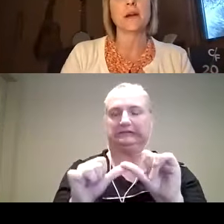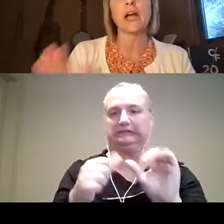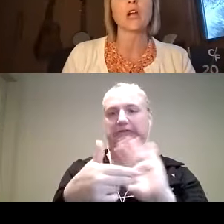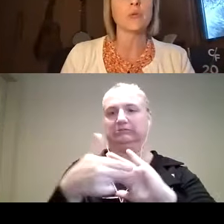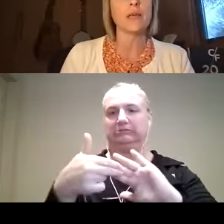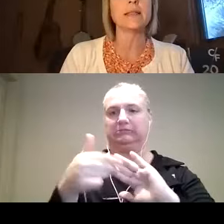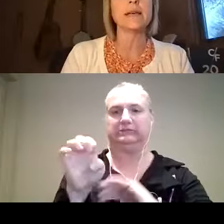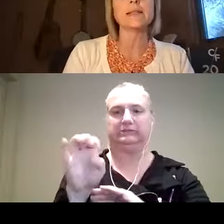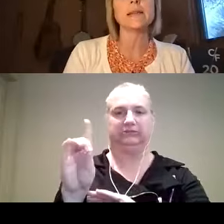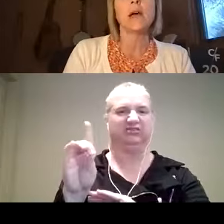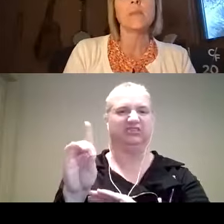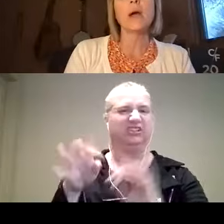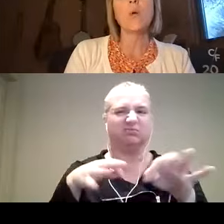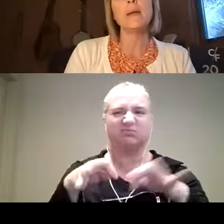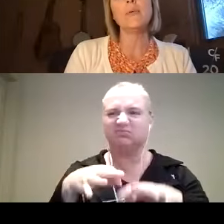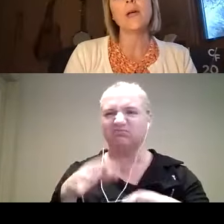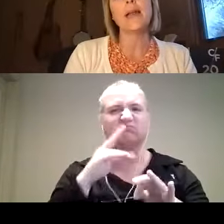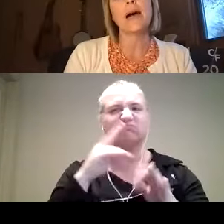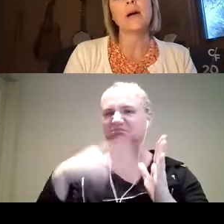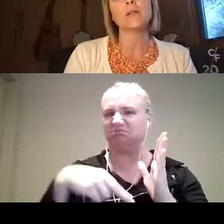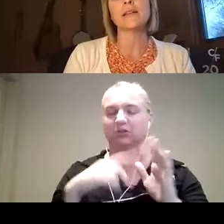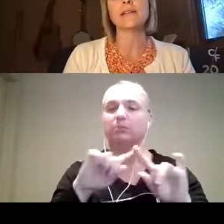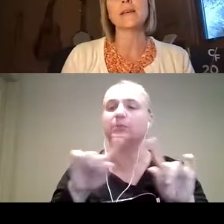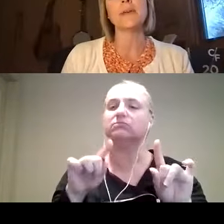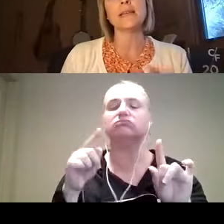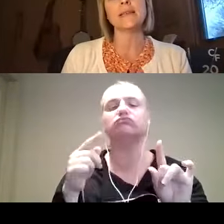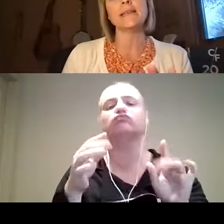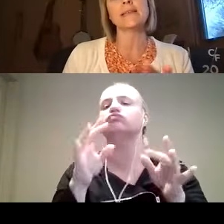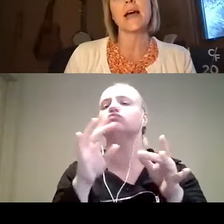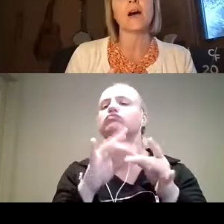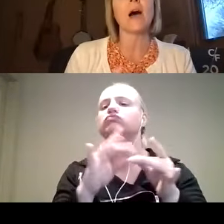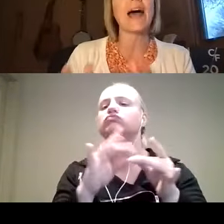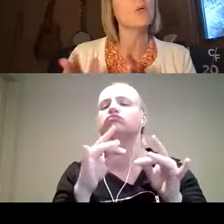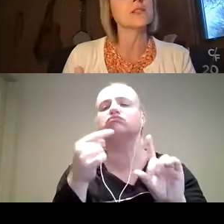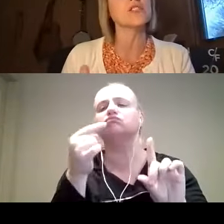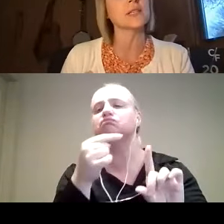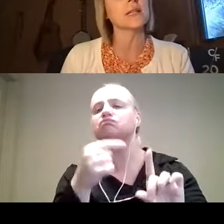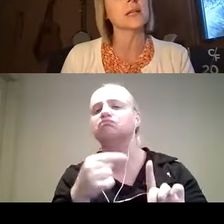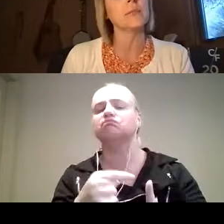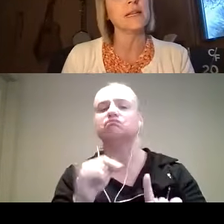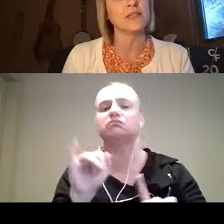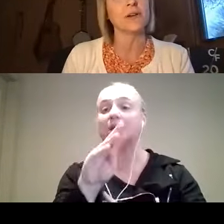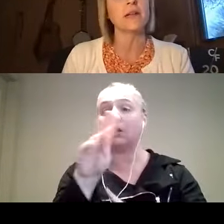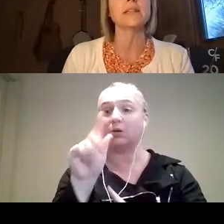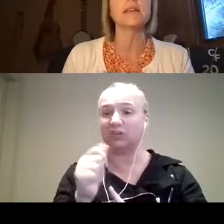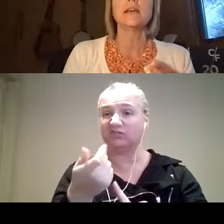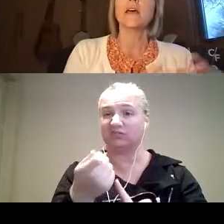I'm not gonna read this. But I wanna point out some pieces how Iowa is just a little bit different